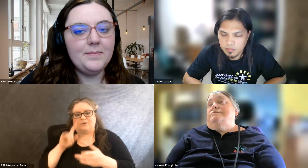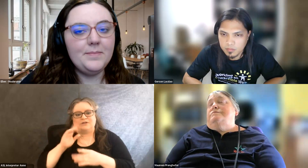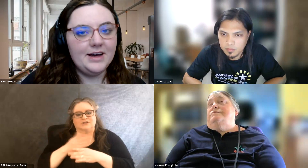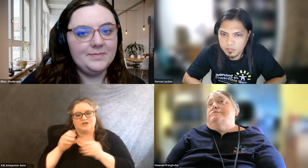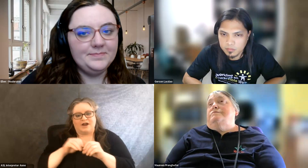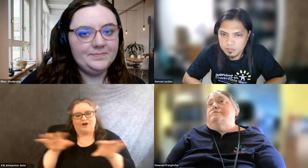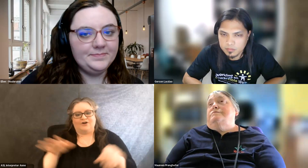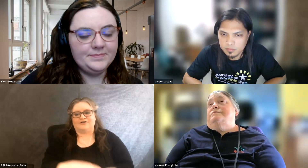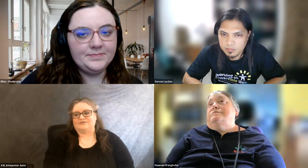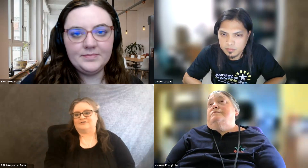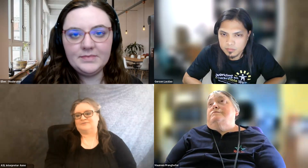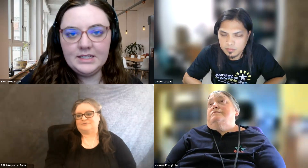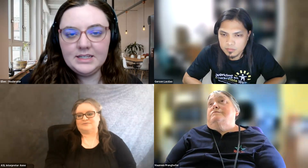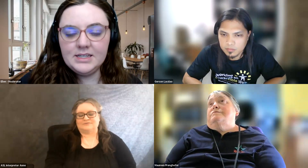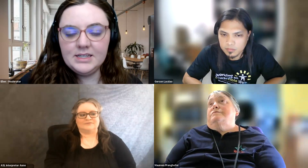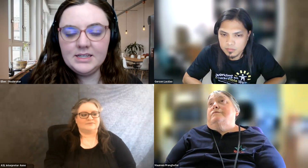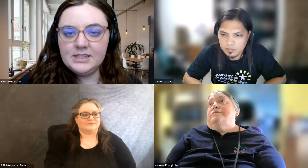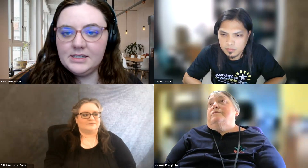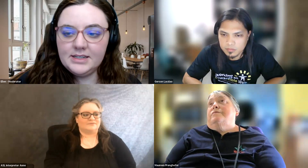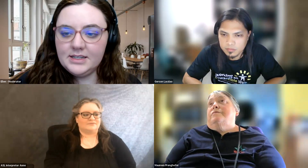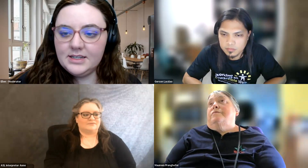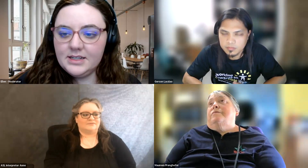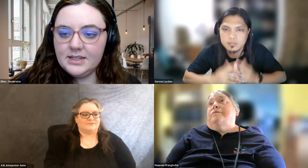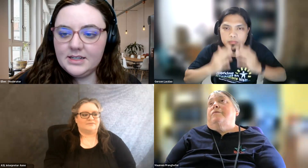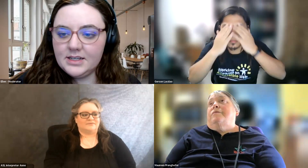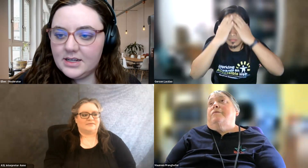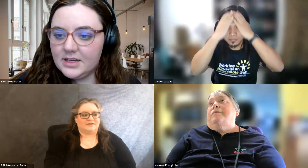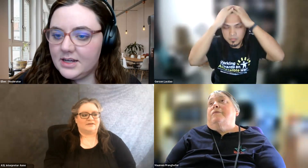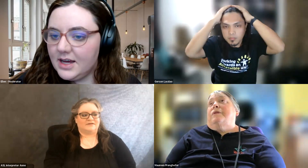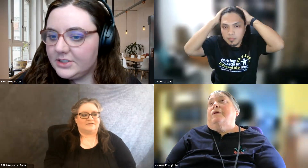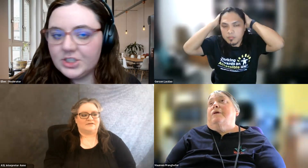But...